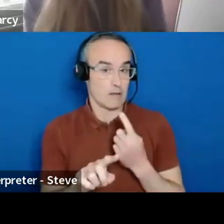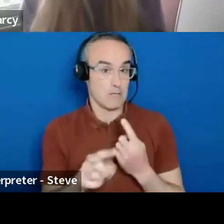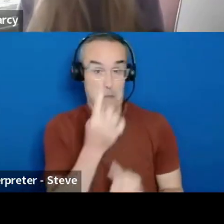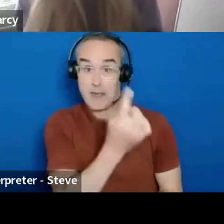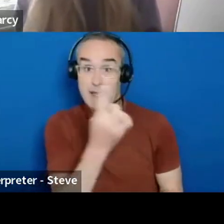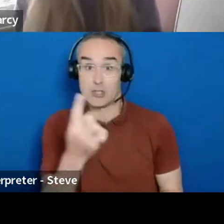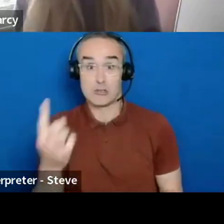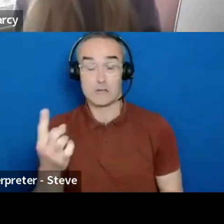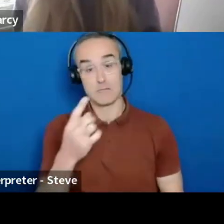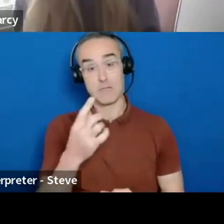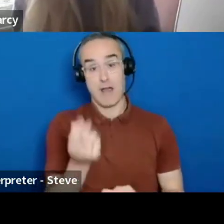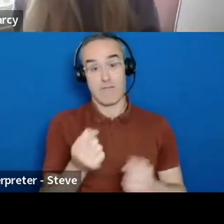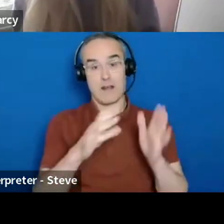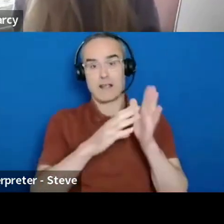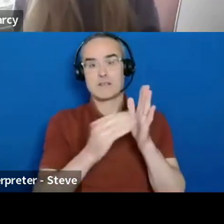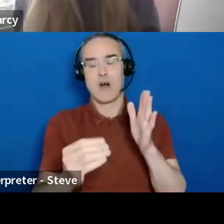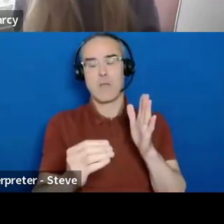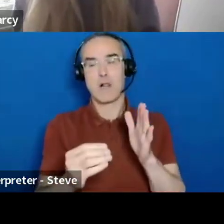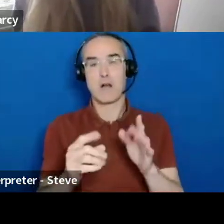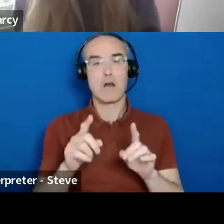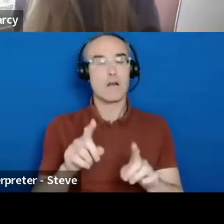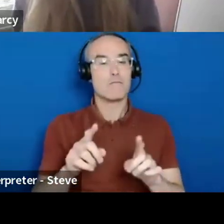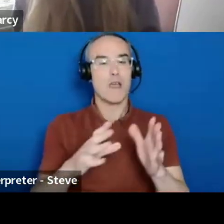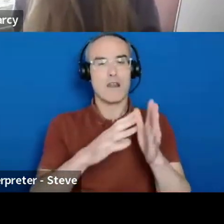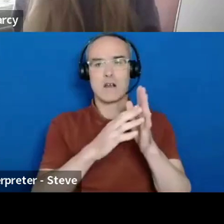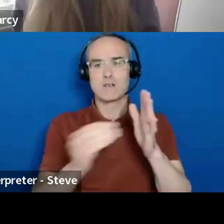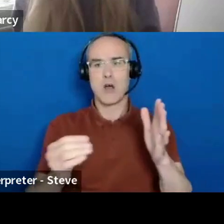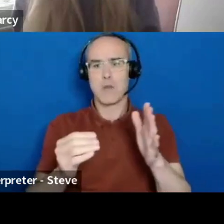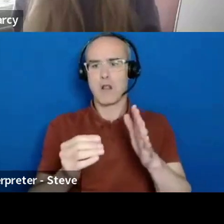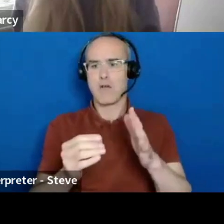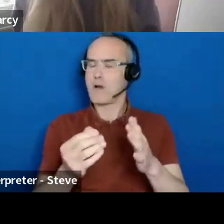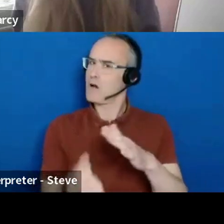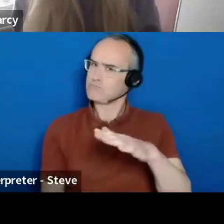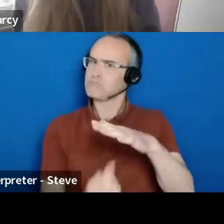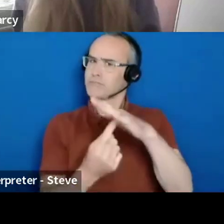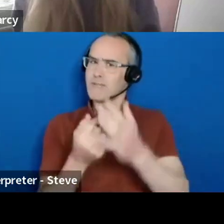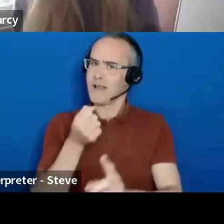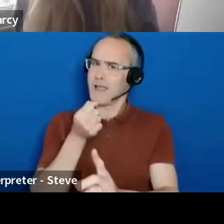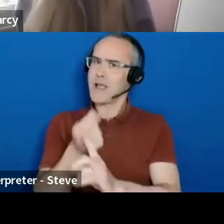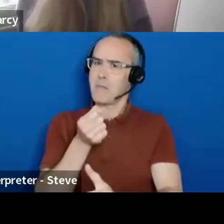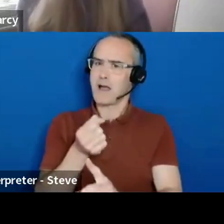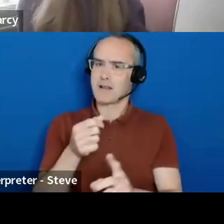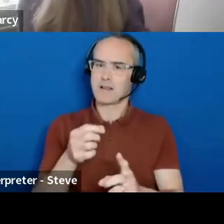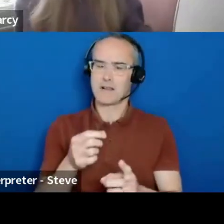A kind of an example of a really great impact. I mean, Pippa, obviously, you shared that amazing one about